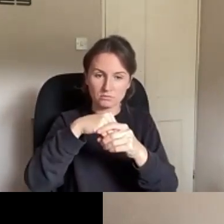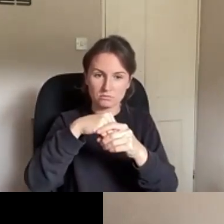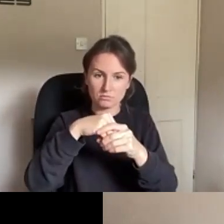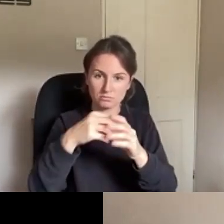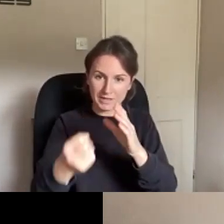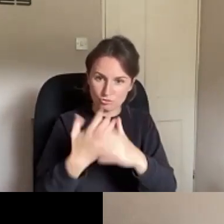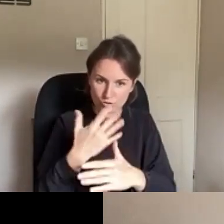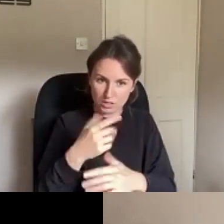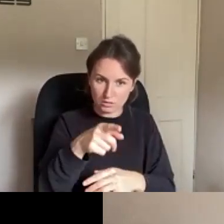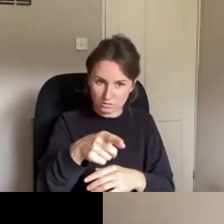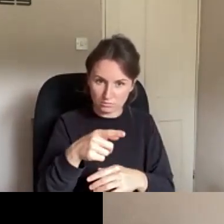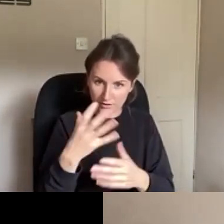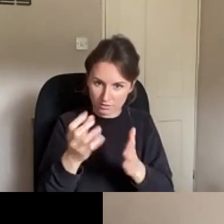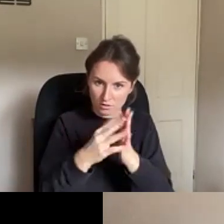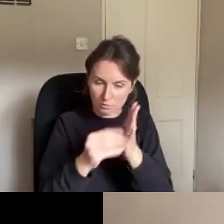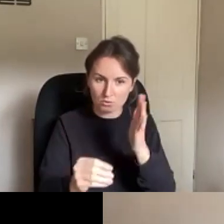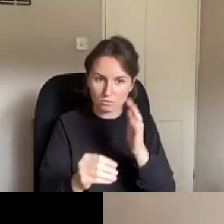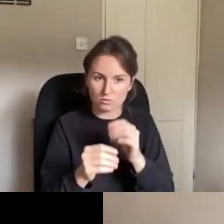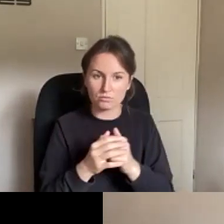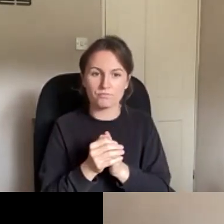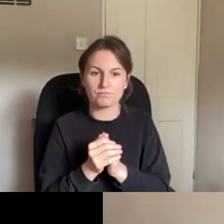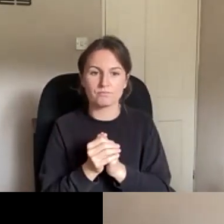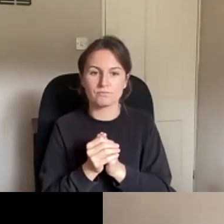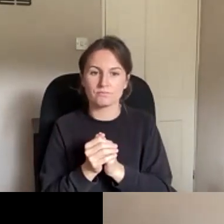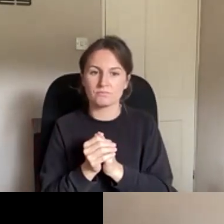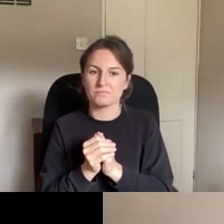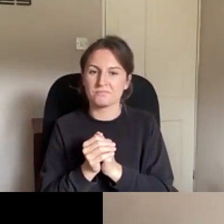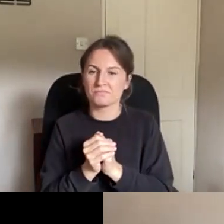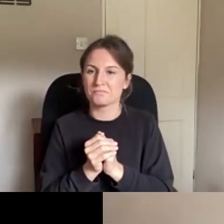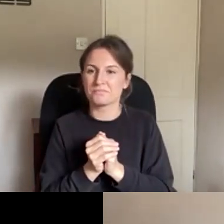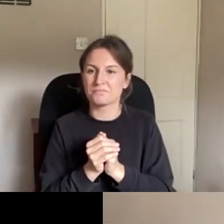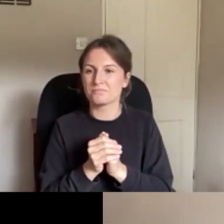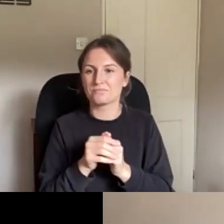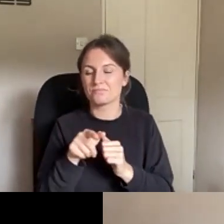because we haven't got another presentation. No, we don't.